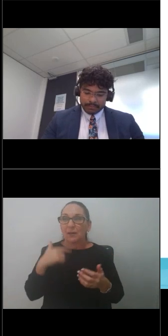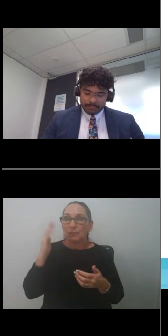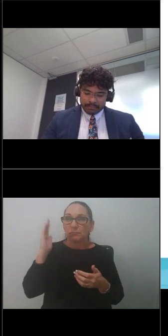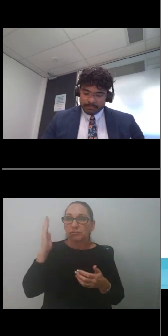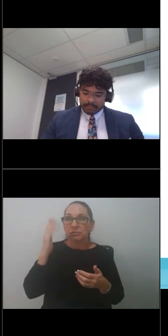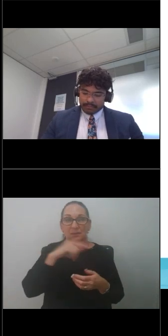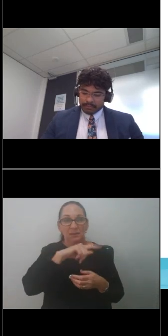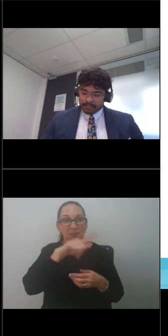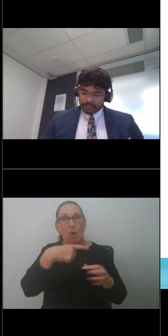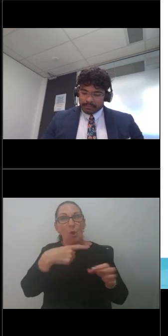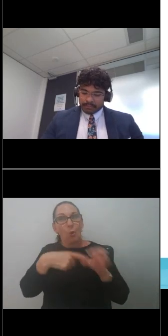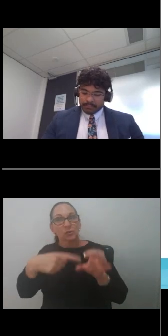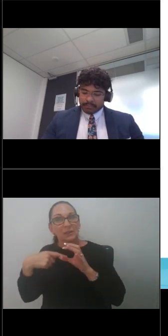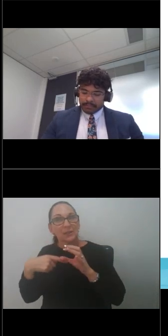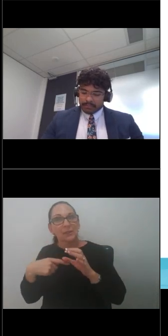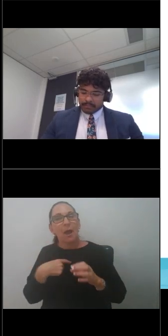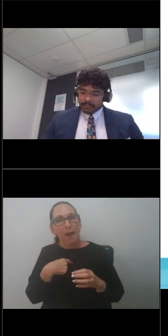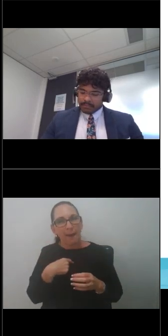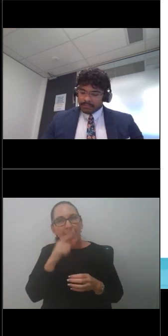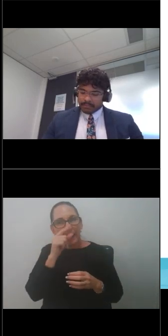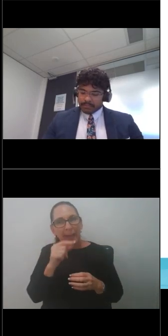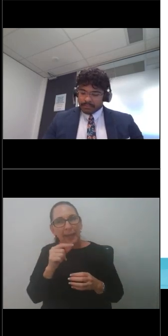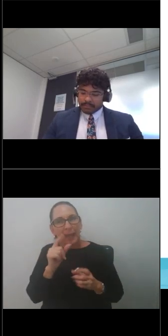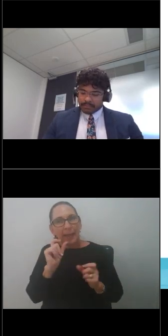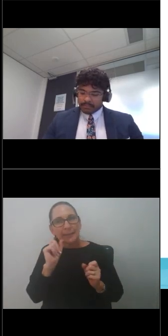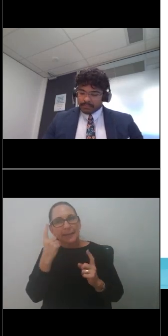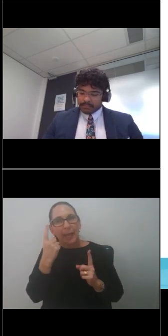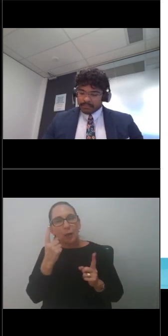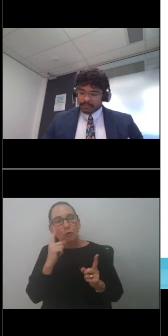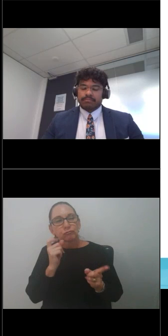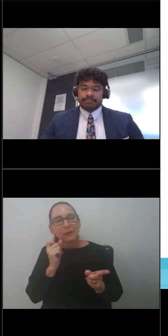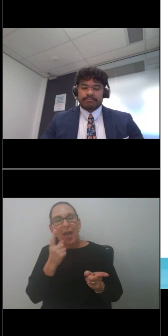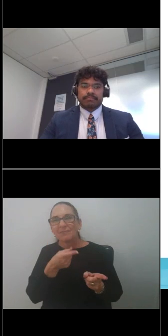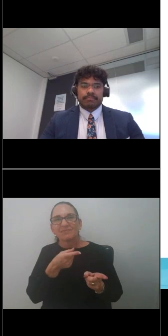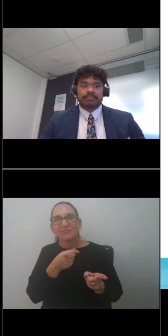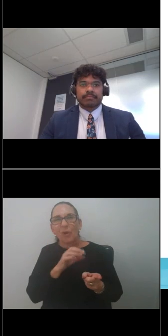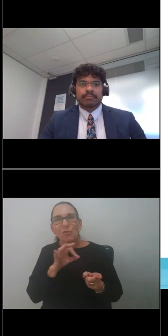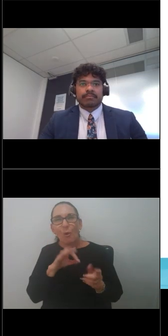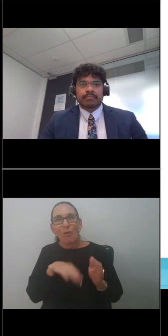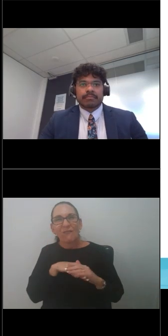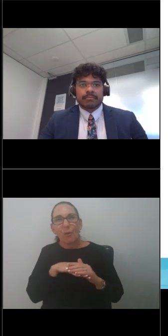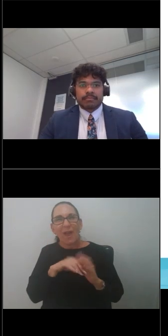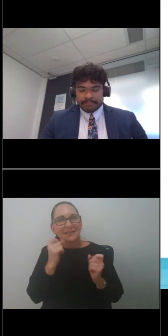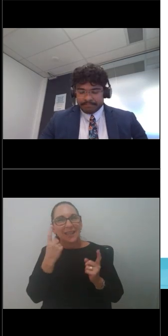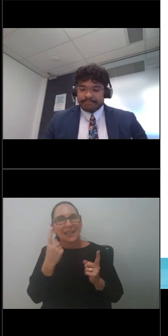I can actually understand that they don't really understand what I mean by storytelling so I know